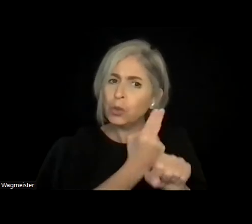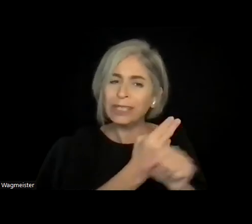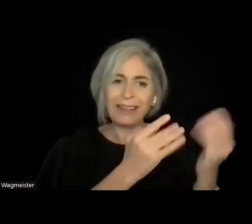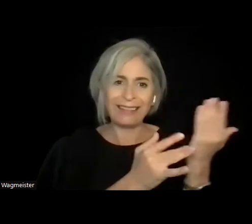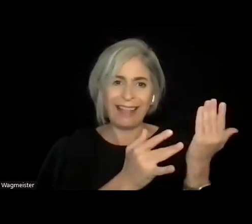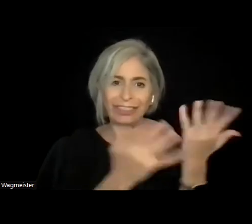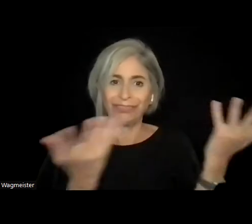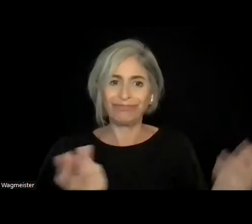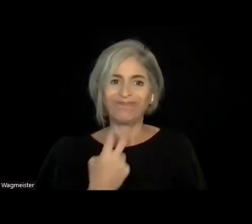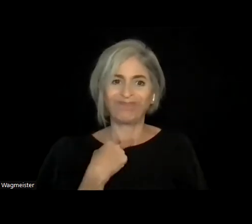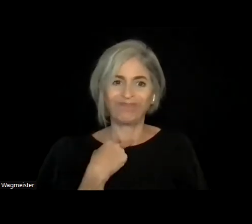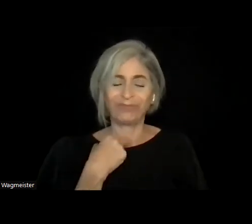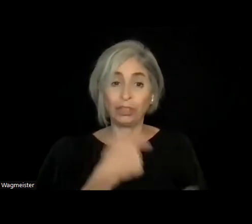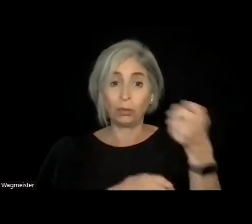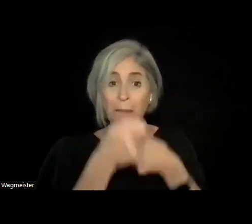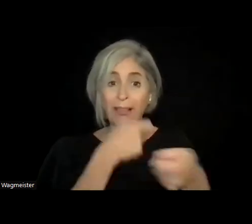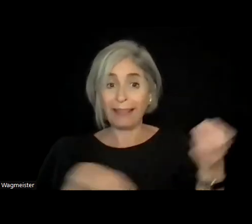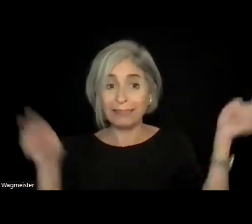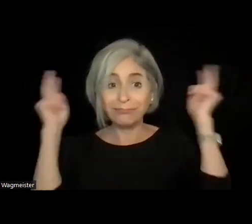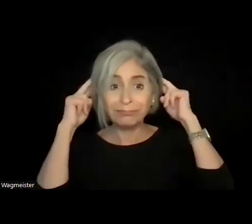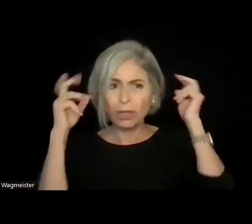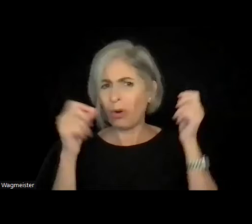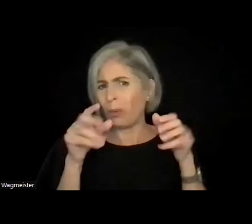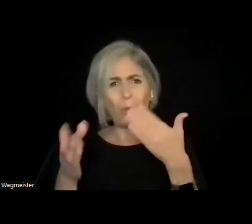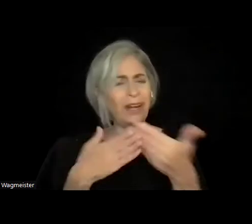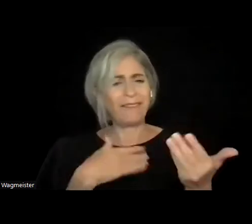funding may not be available to allow the person to continue